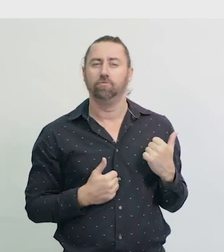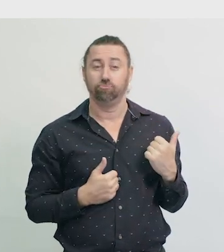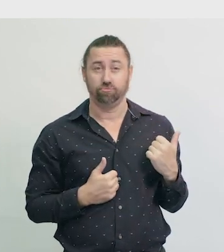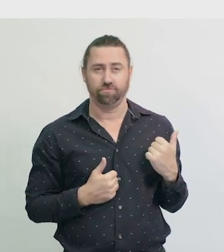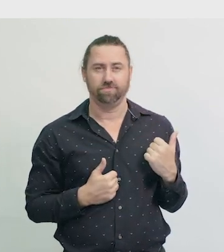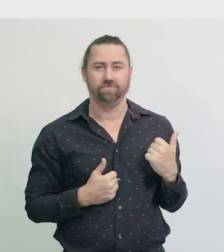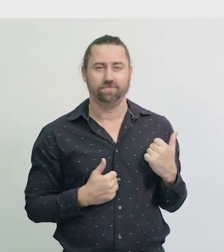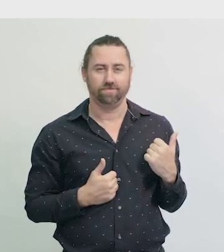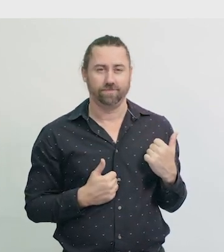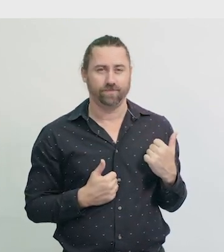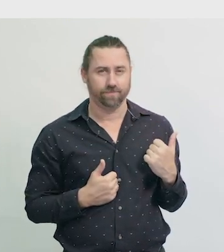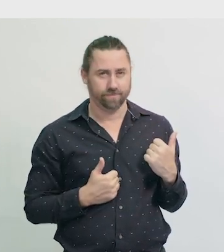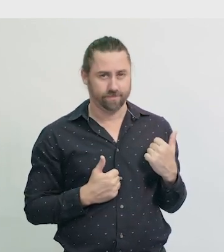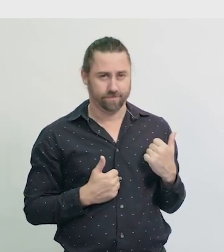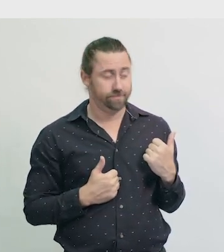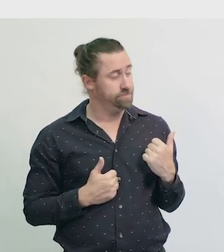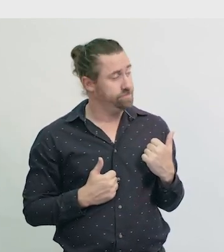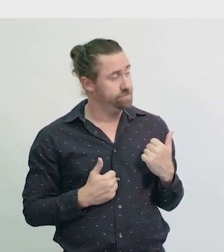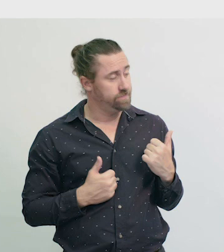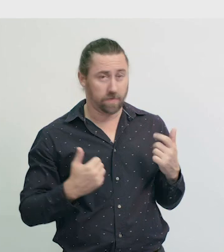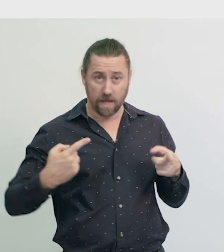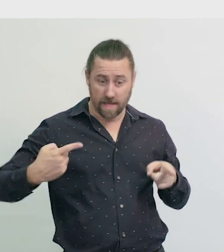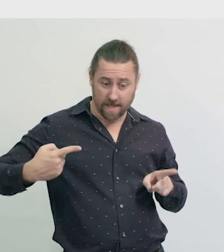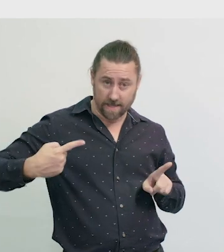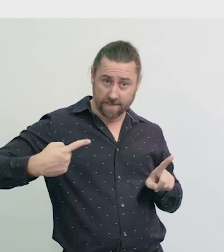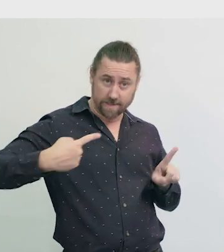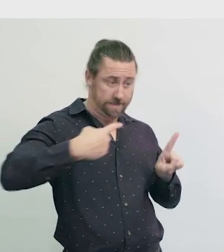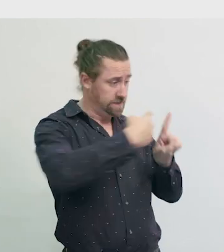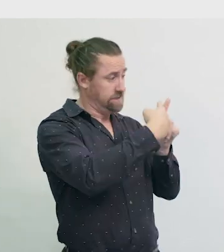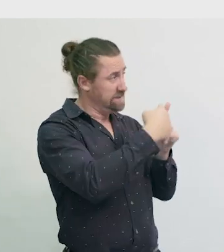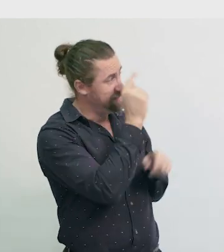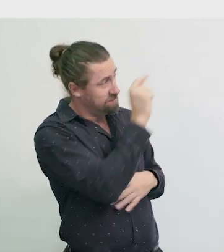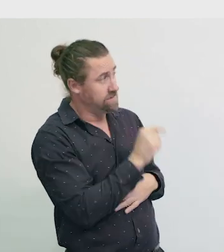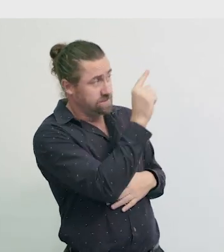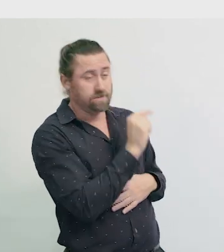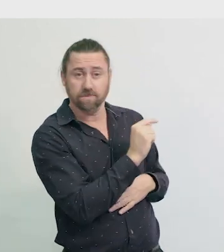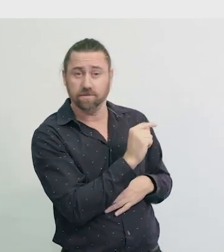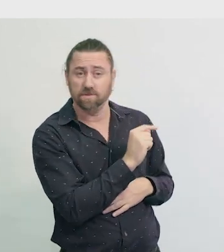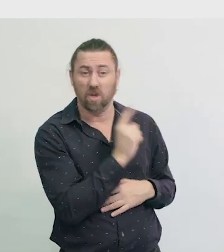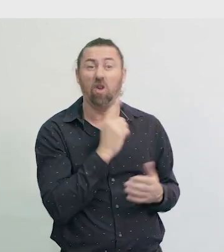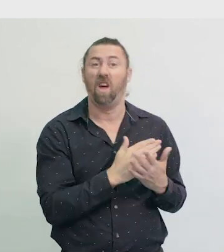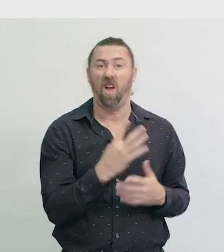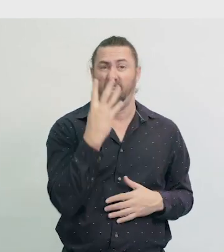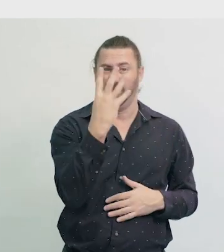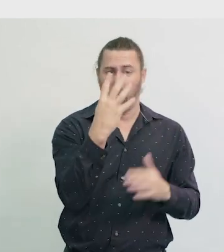That's right. They are at the point of intersection. In fact, we have four right angles formed here,